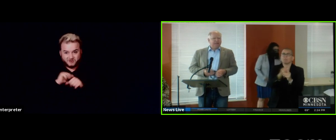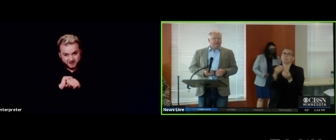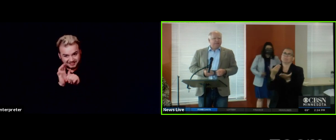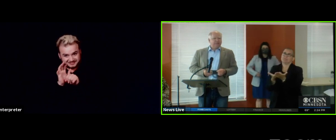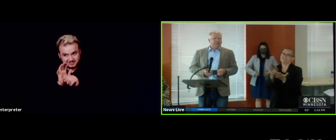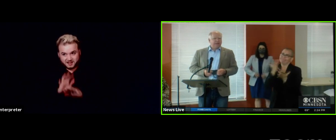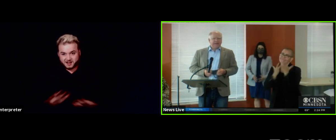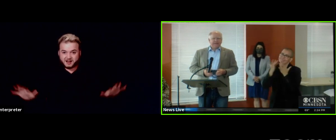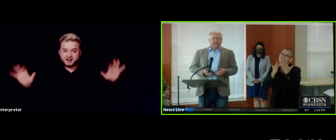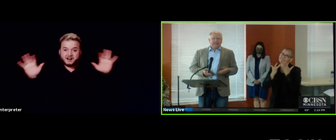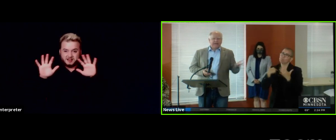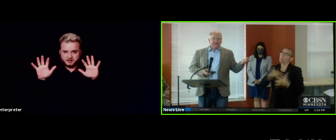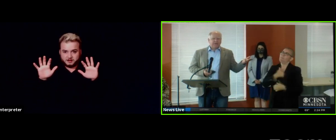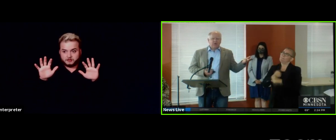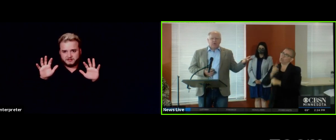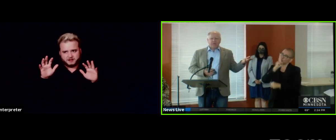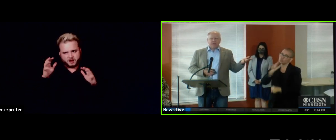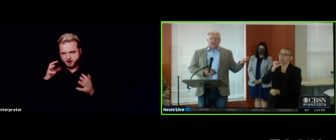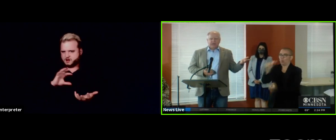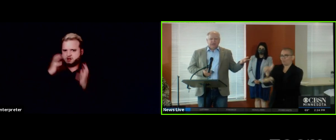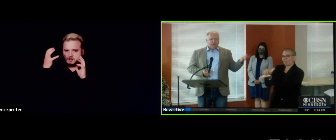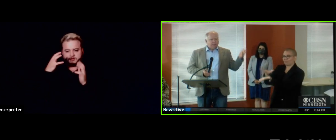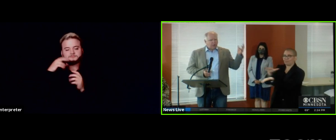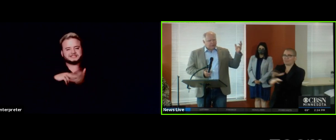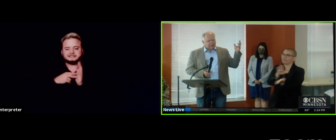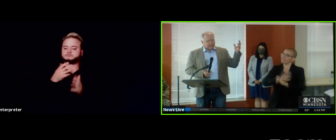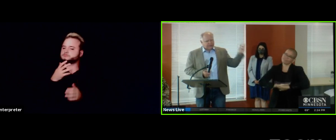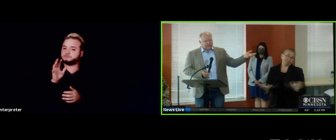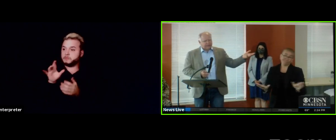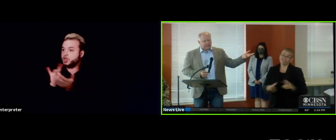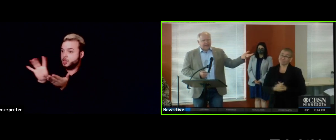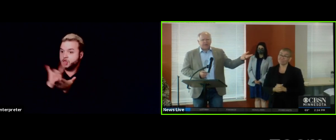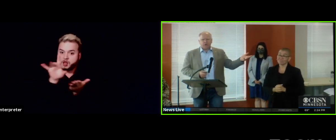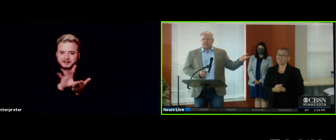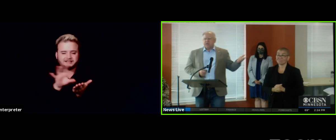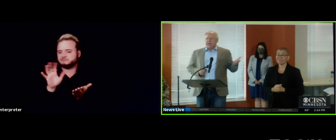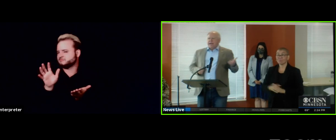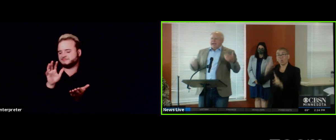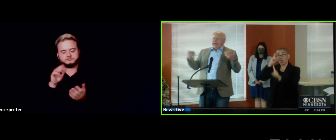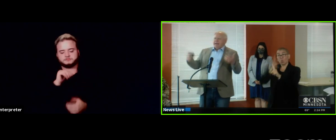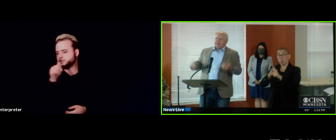that just doesn't make any sense and I think the girl is you see both the landlords and